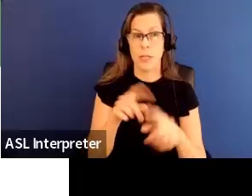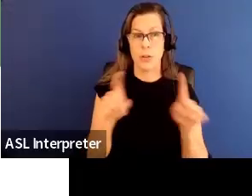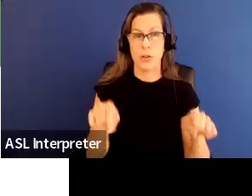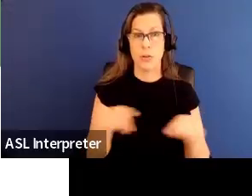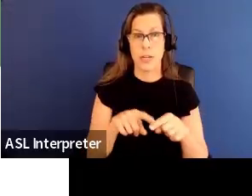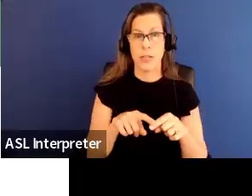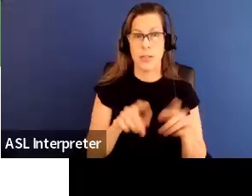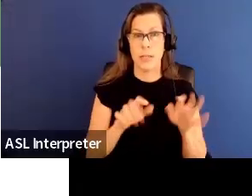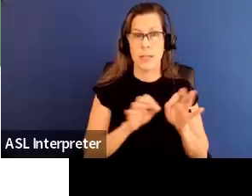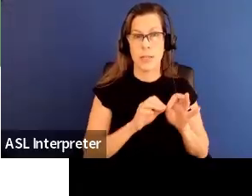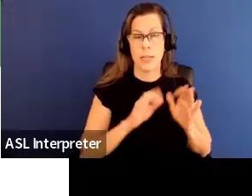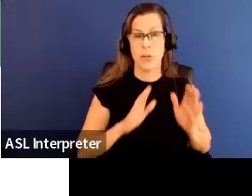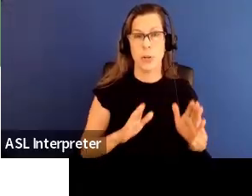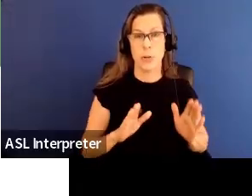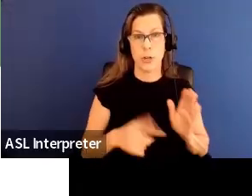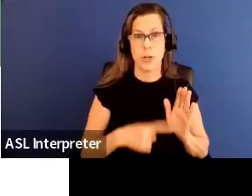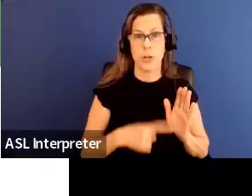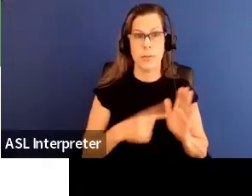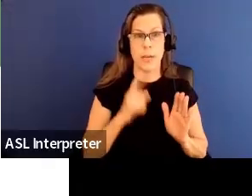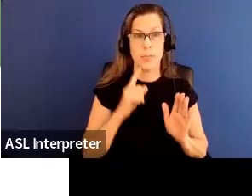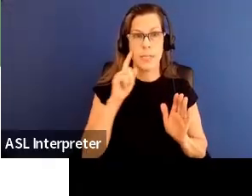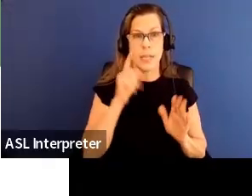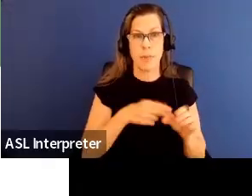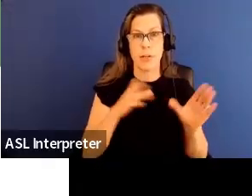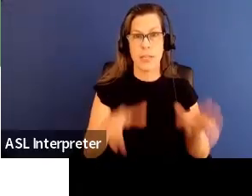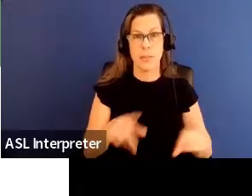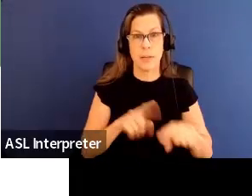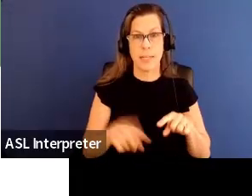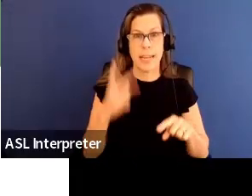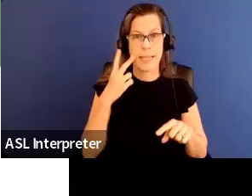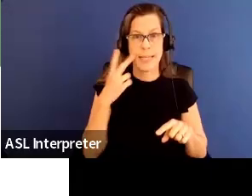like to give a short definition about ableism.